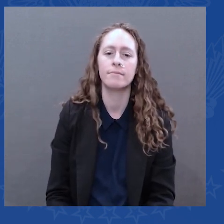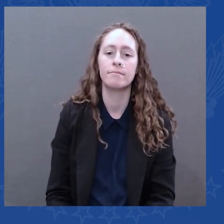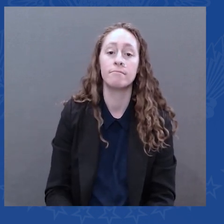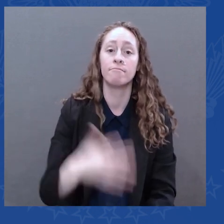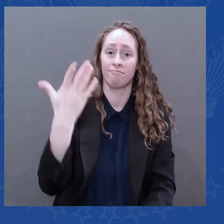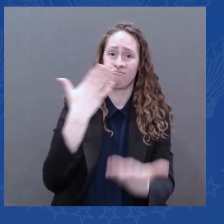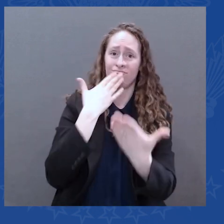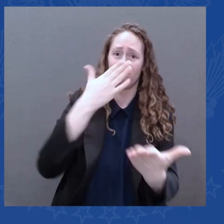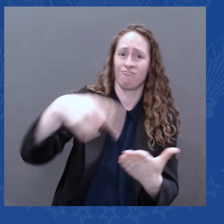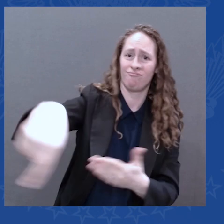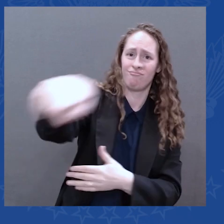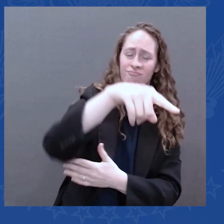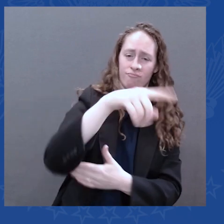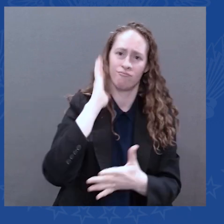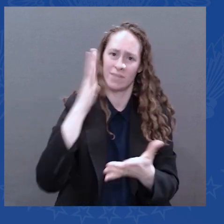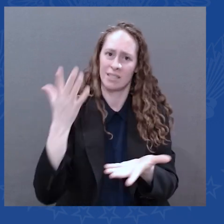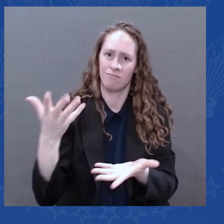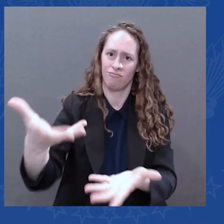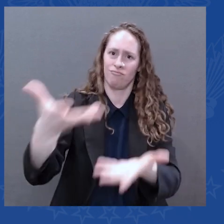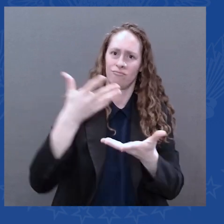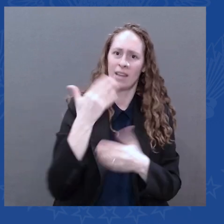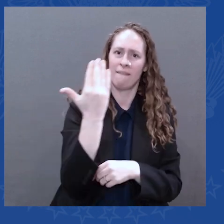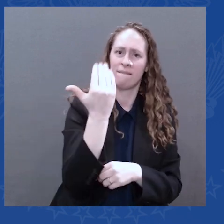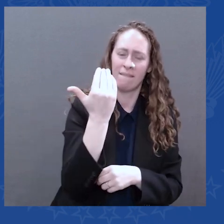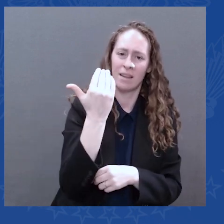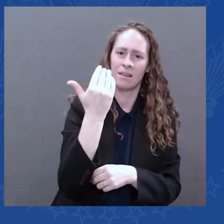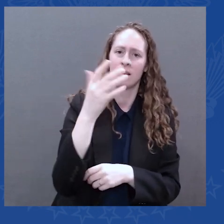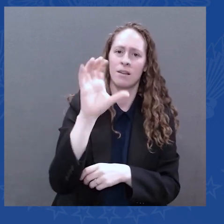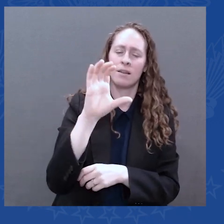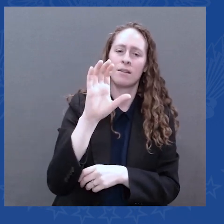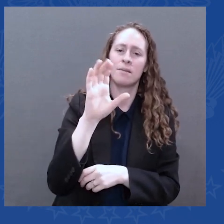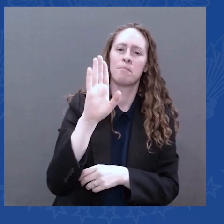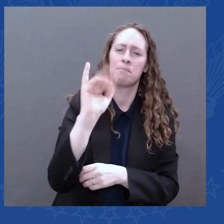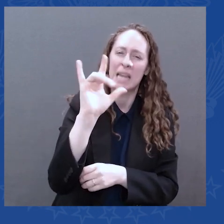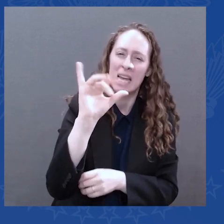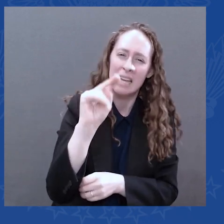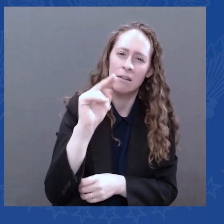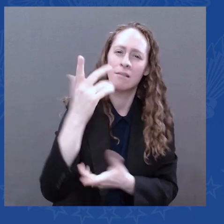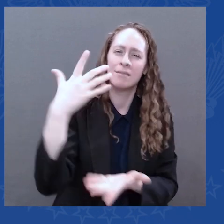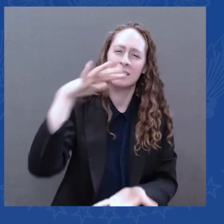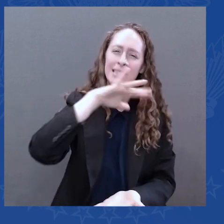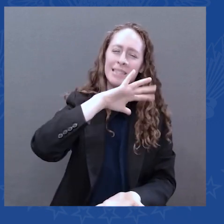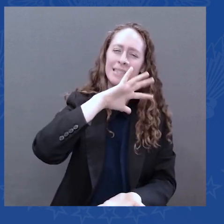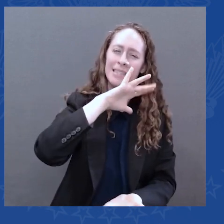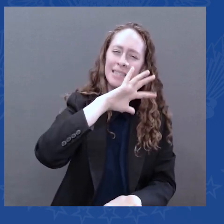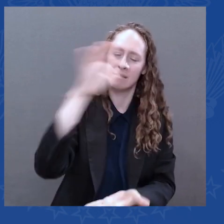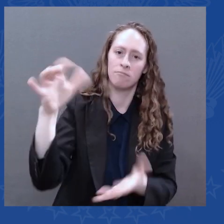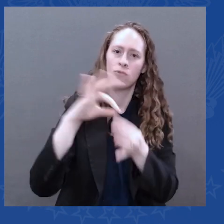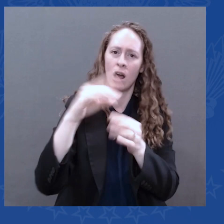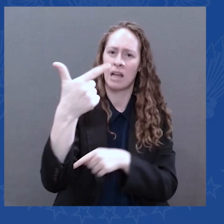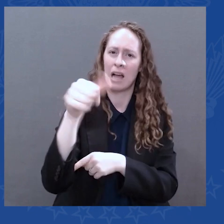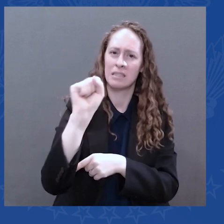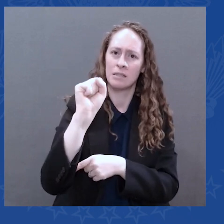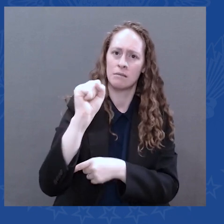this year is a big step in this direction because this will replace the LNG supply